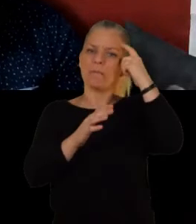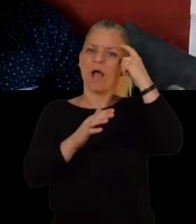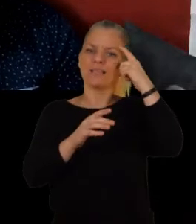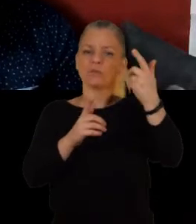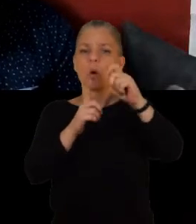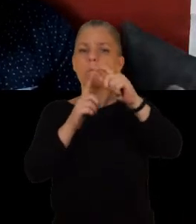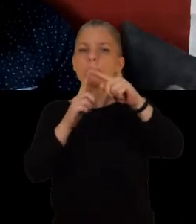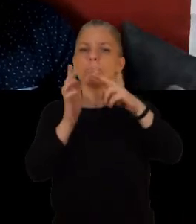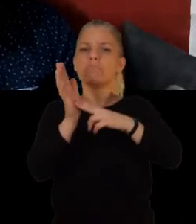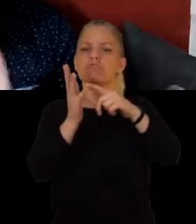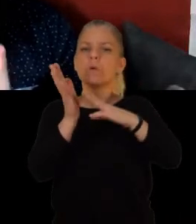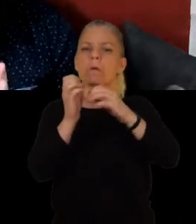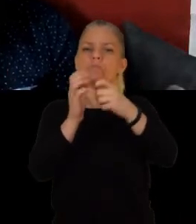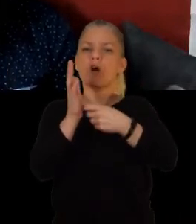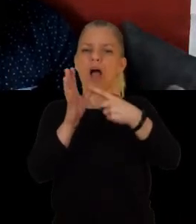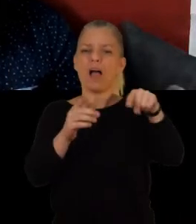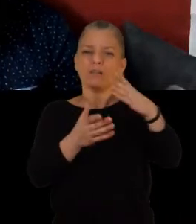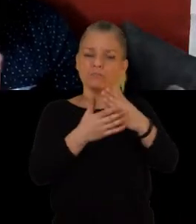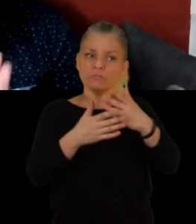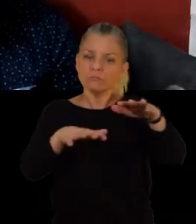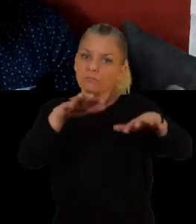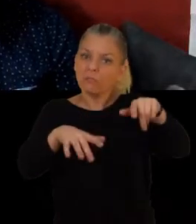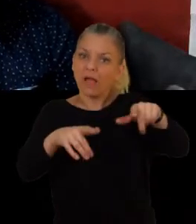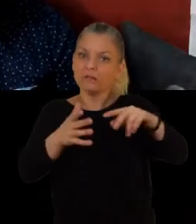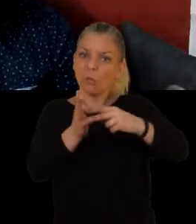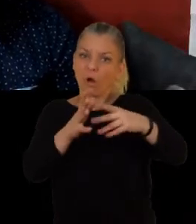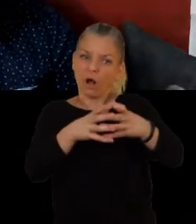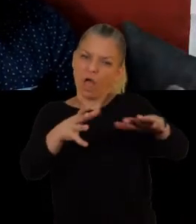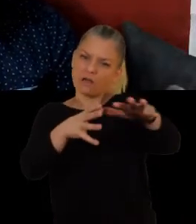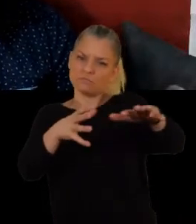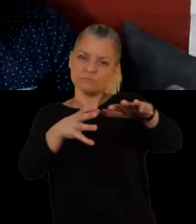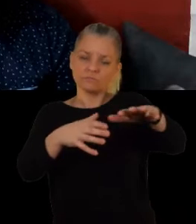say Mind in scotland probably is the most are Penumbra it's quite quite like those organizations